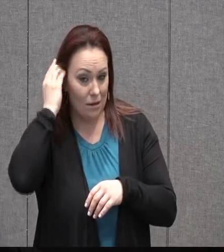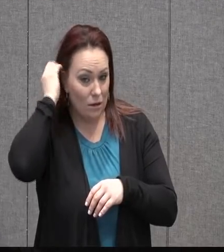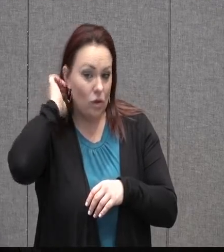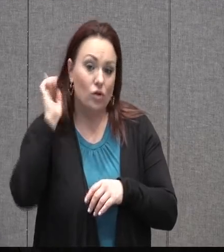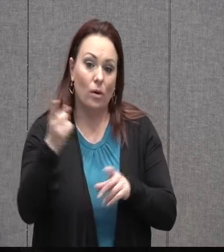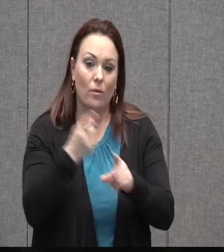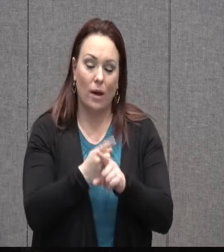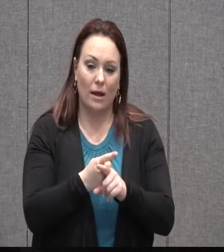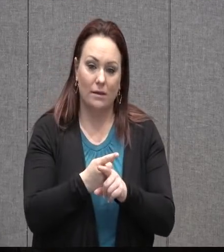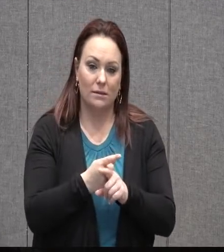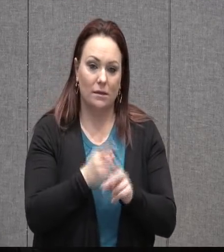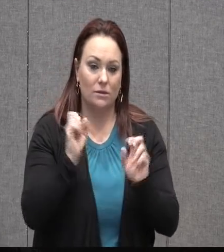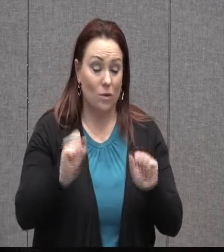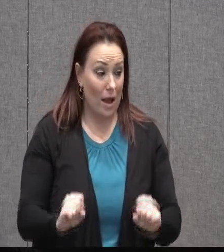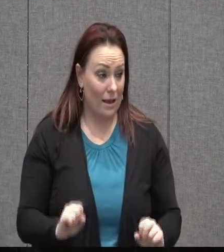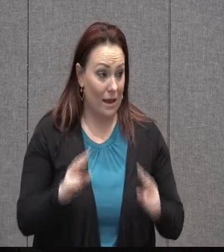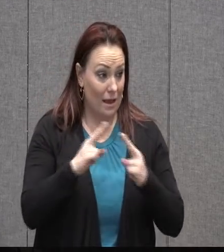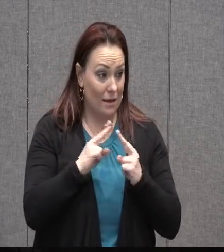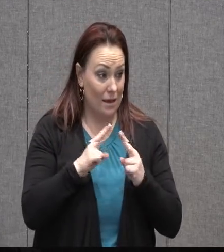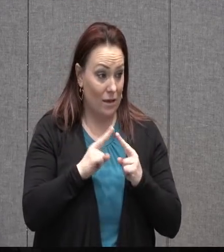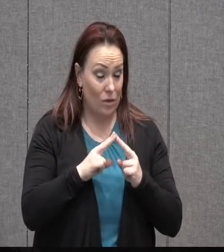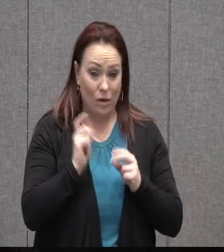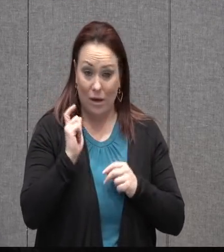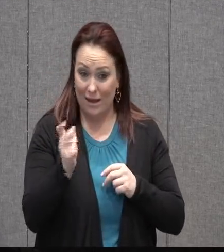So I can either give Miss Rachel back a nickel